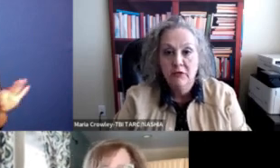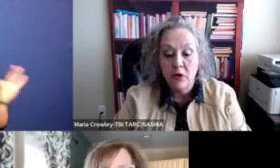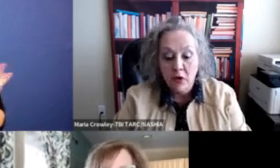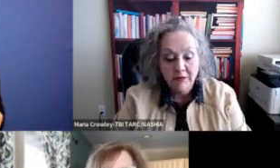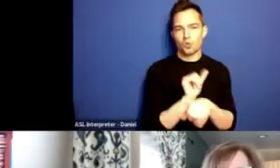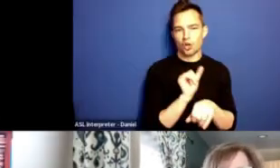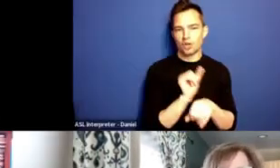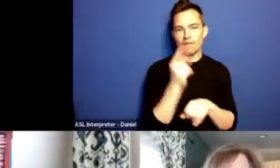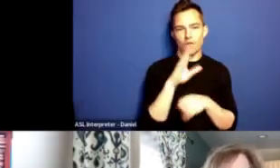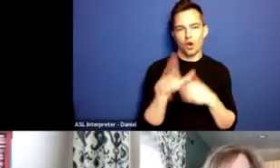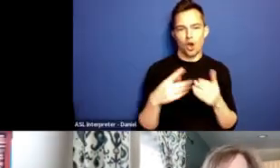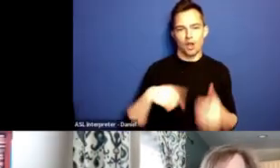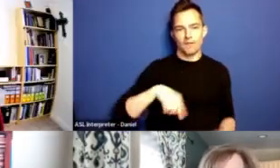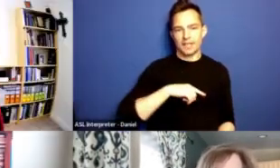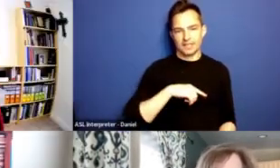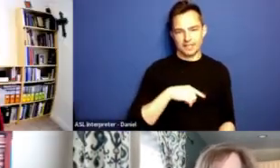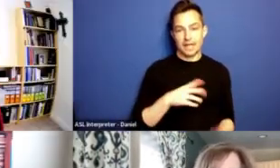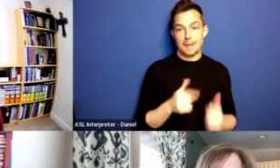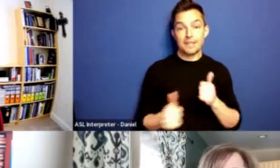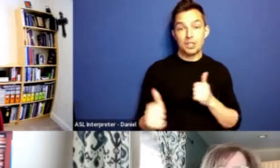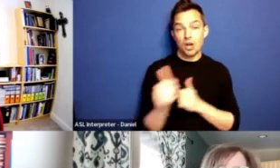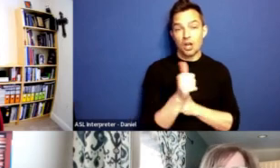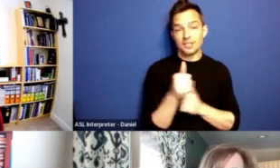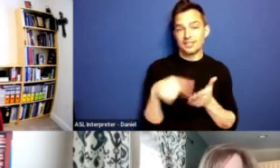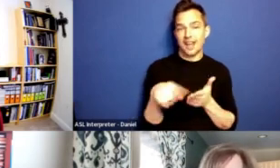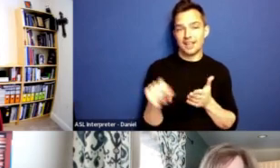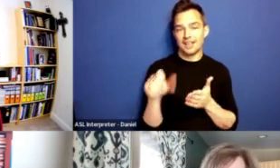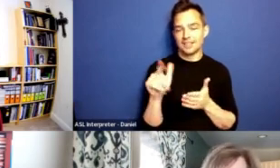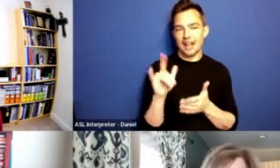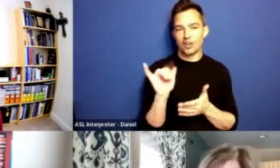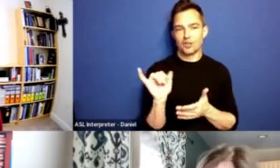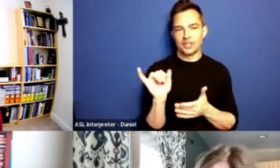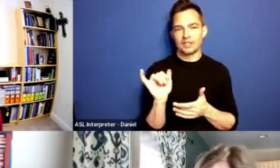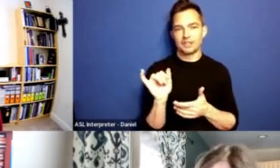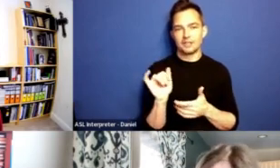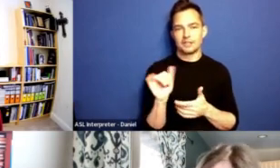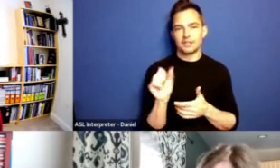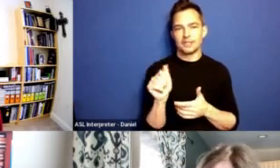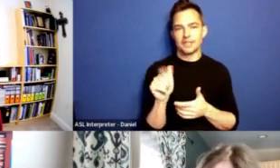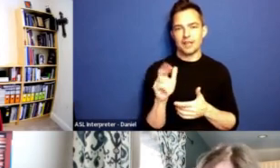for all of us beyond a salary how important it is in terms of giving us a sense of purpose and